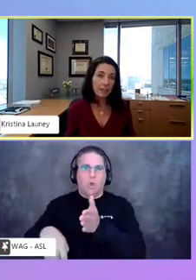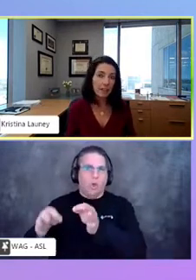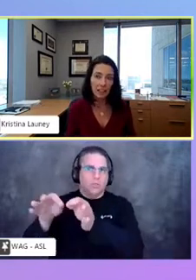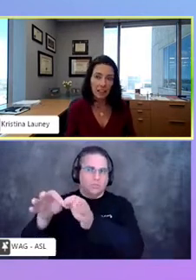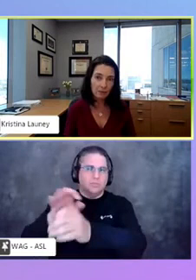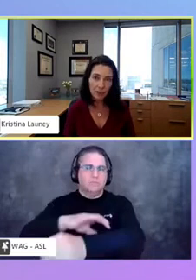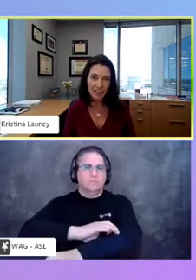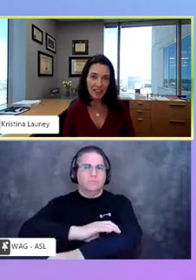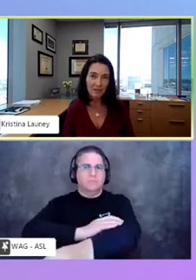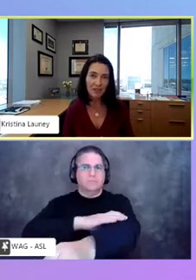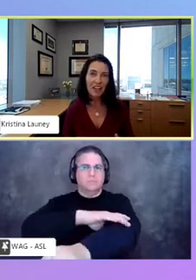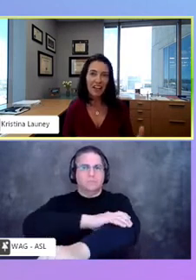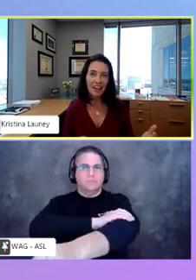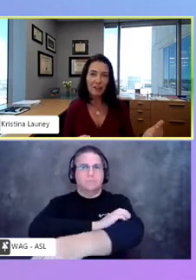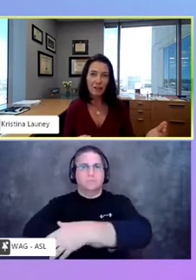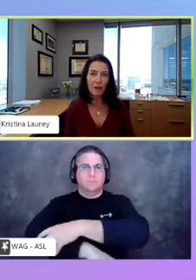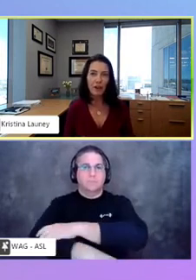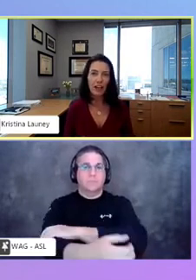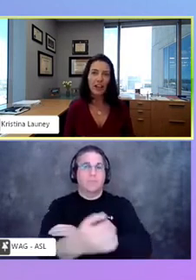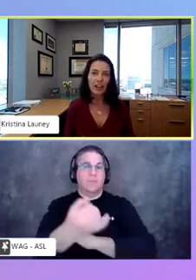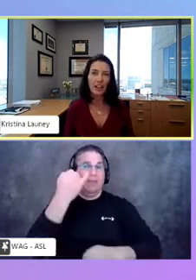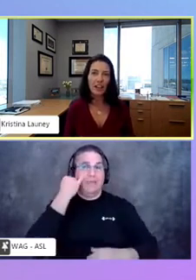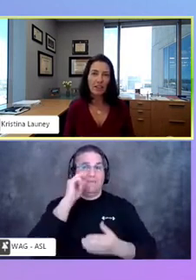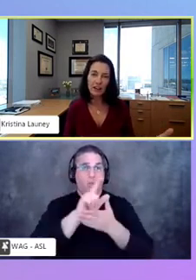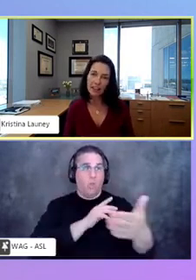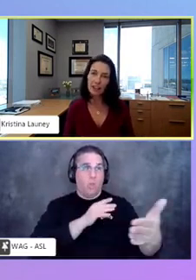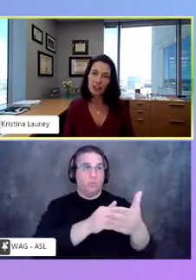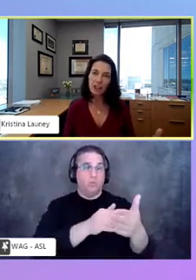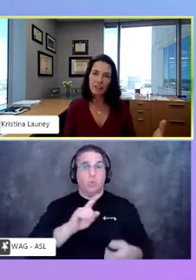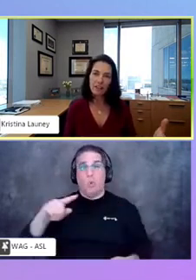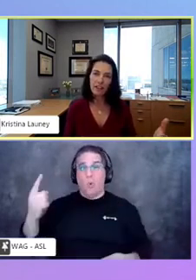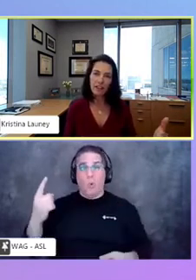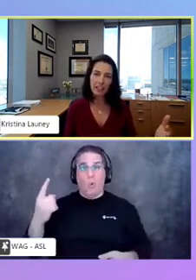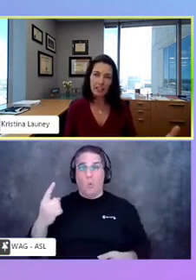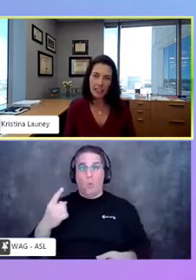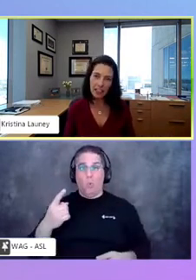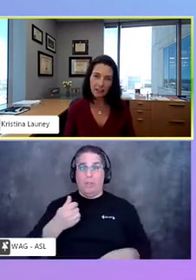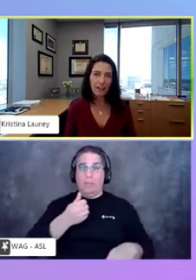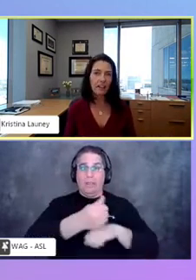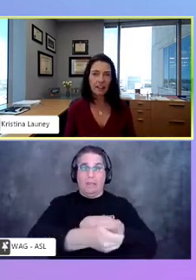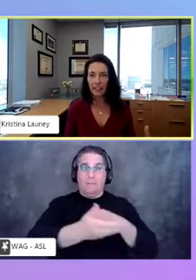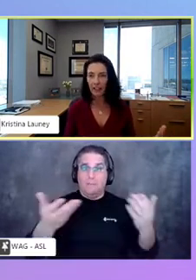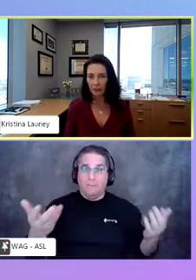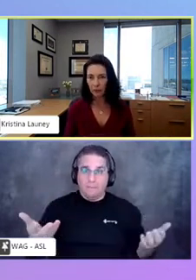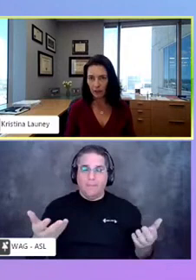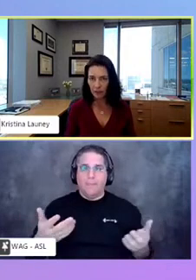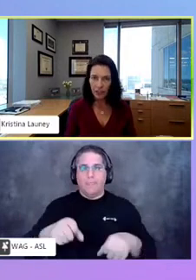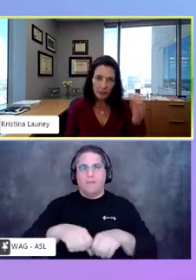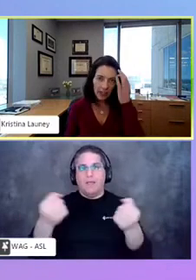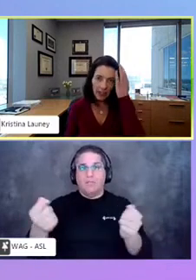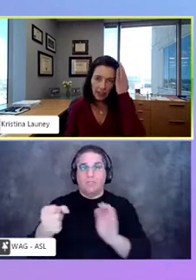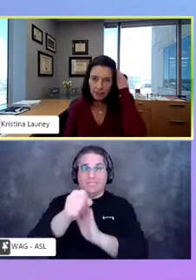fees and costs. If you also make the claim, or only make